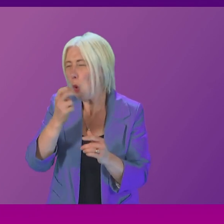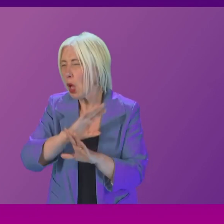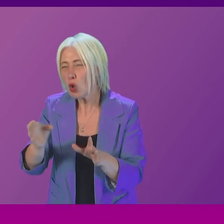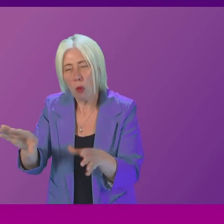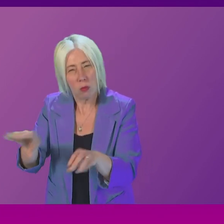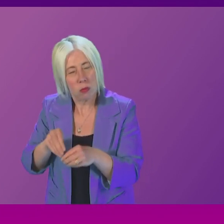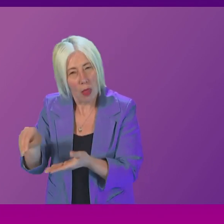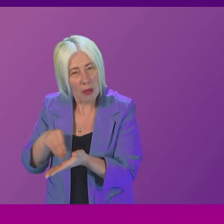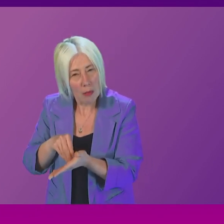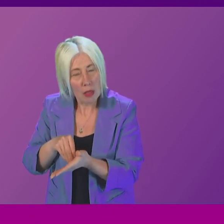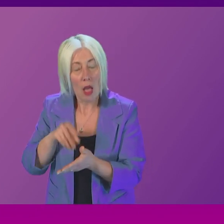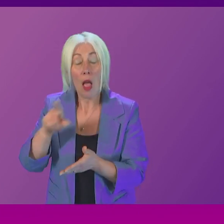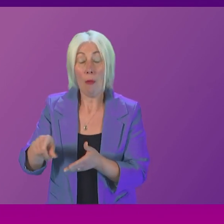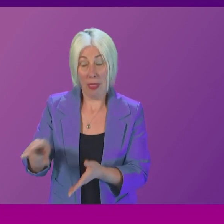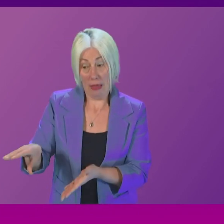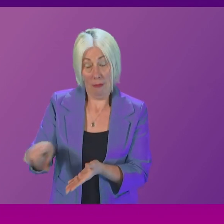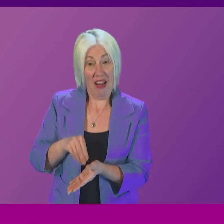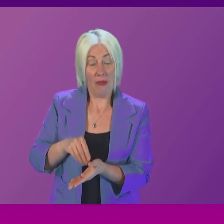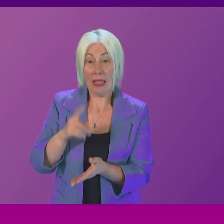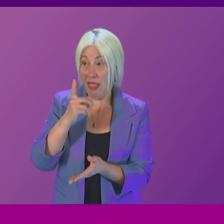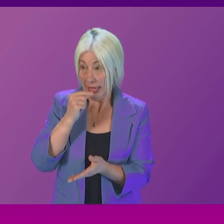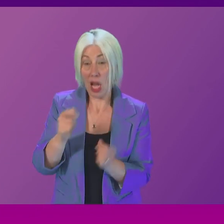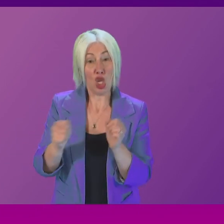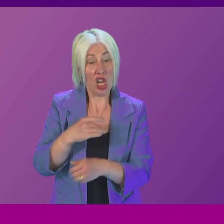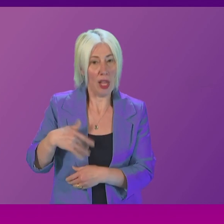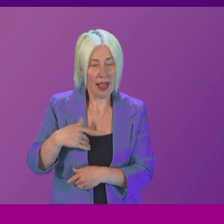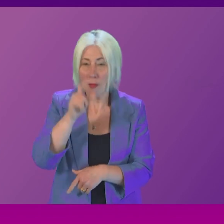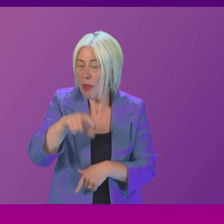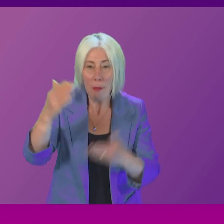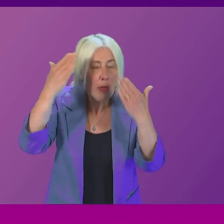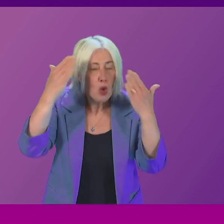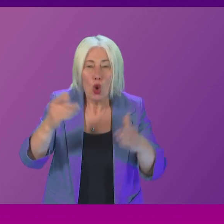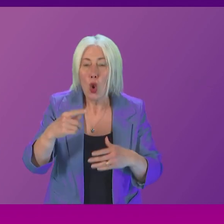has the ability to change lives only if people are aware that they are entitled to it and—crucially—are supported to apply for it.